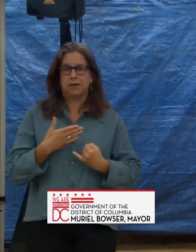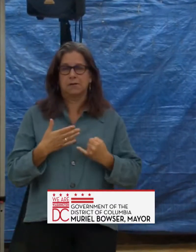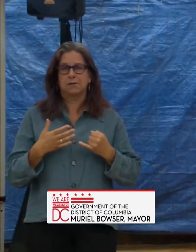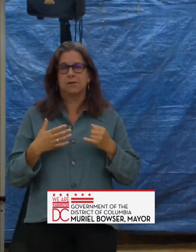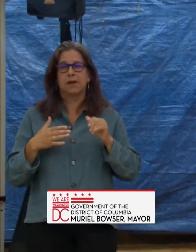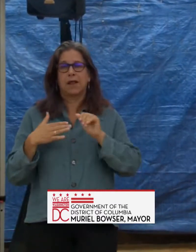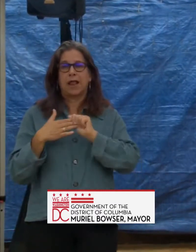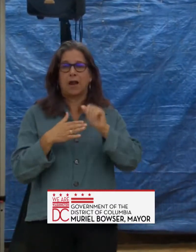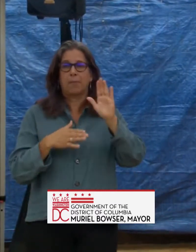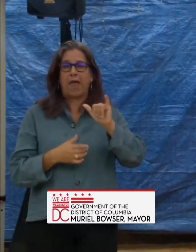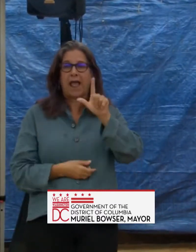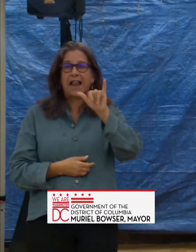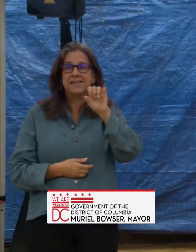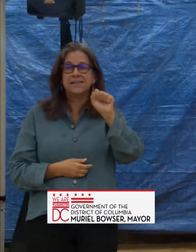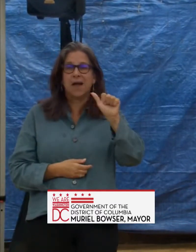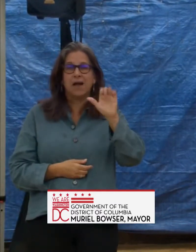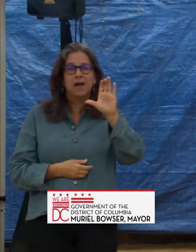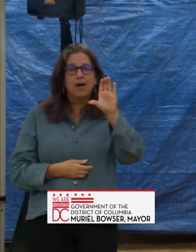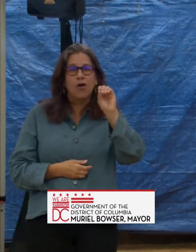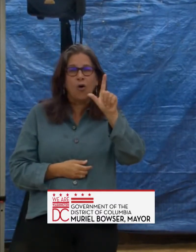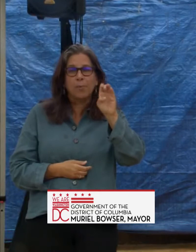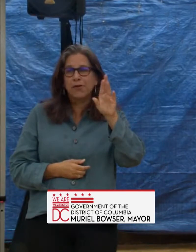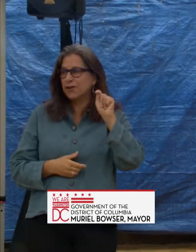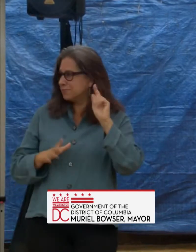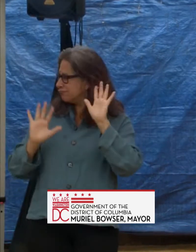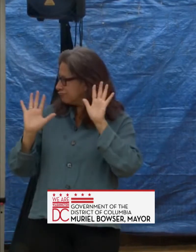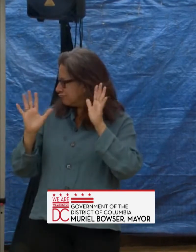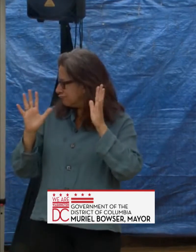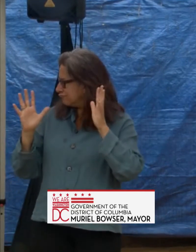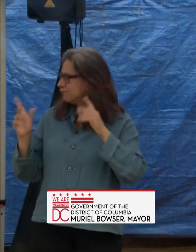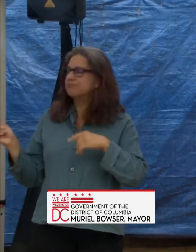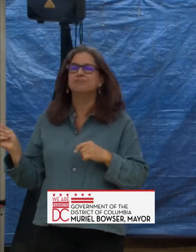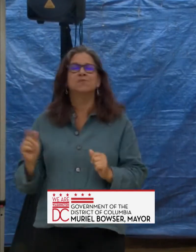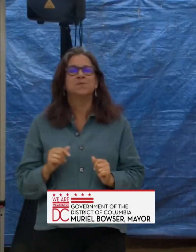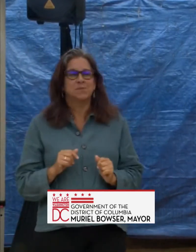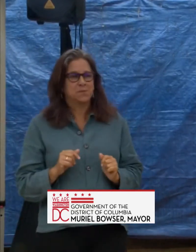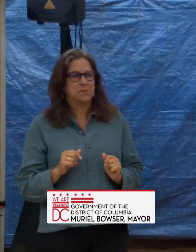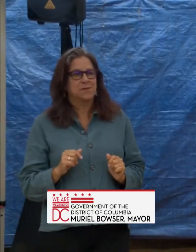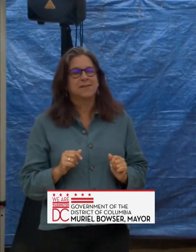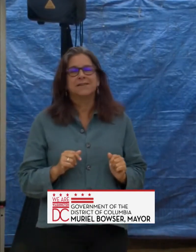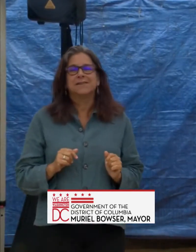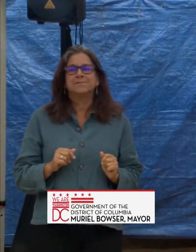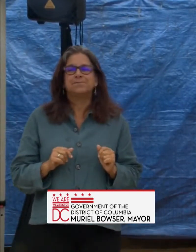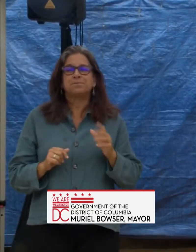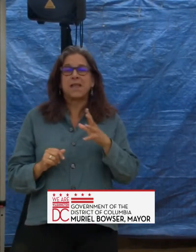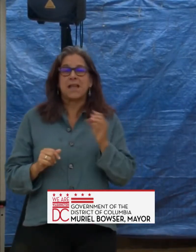GIVE LISA A BIG ROUND OF APPLAUSE. AND WE ARE JUST SO HAPPY.